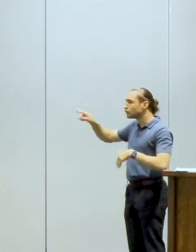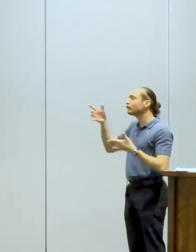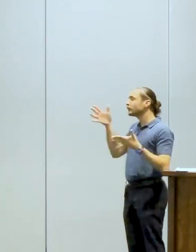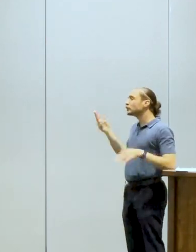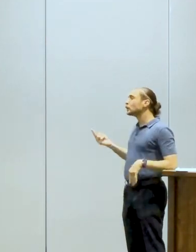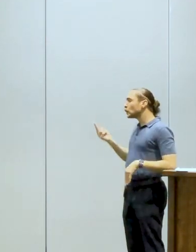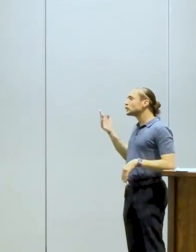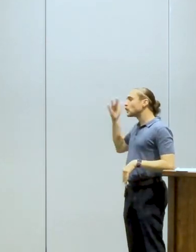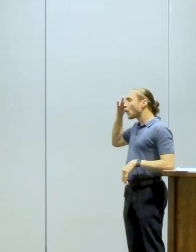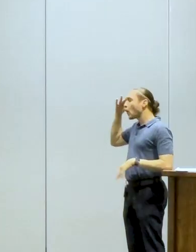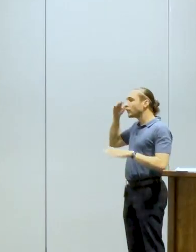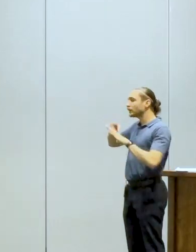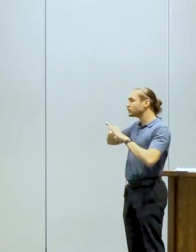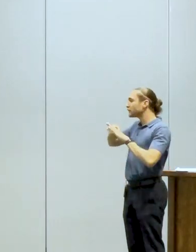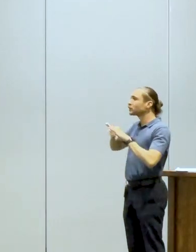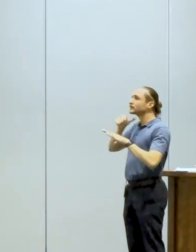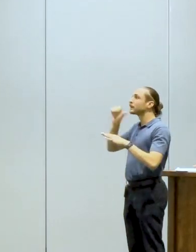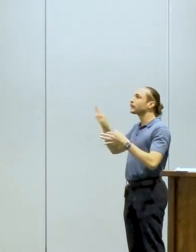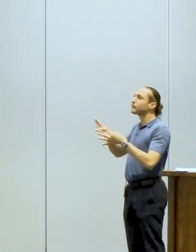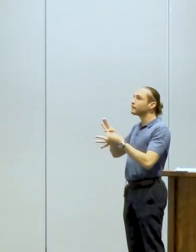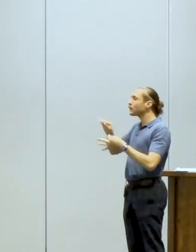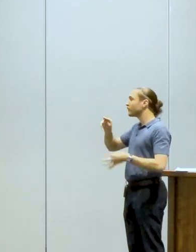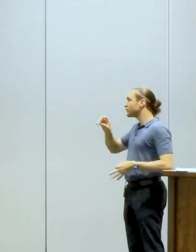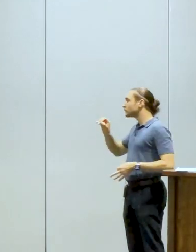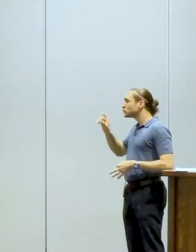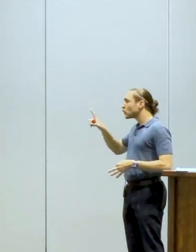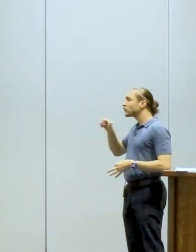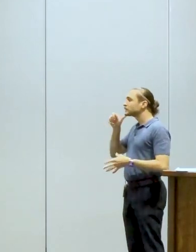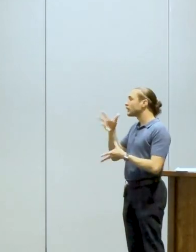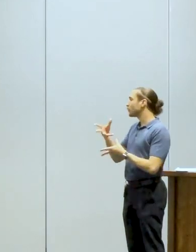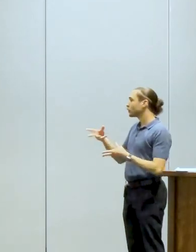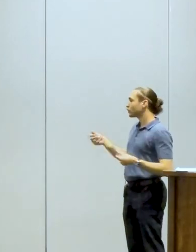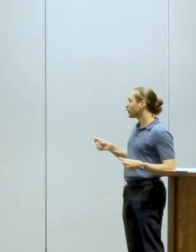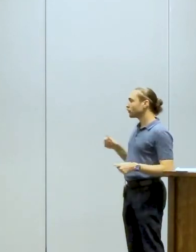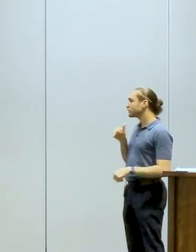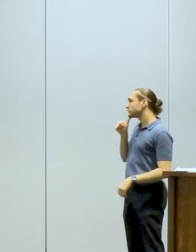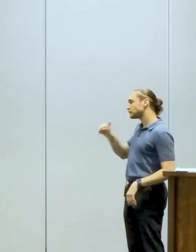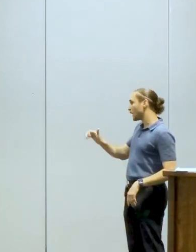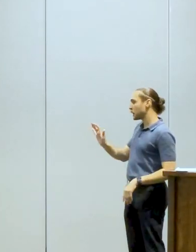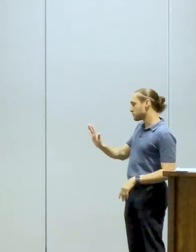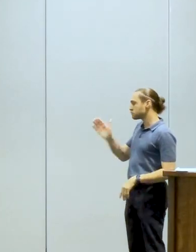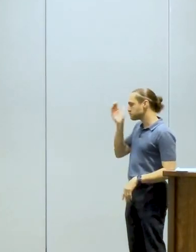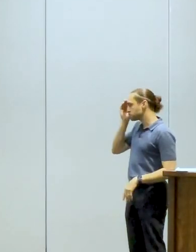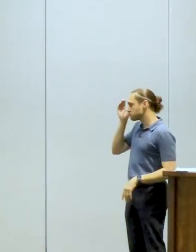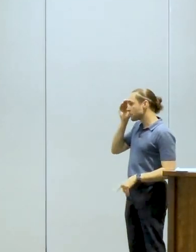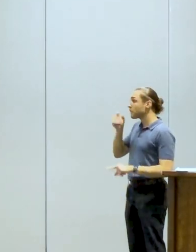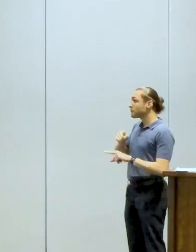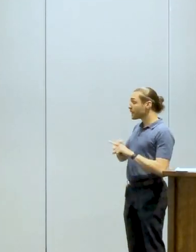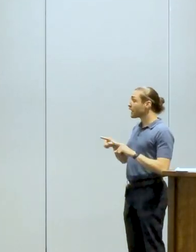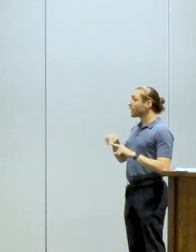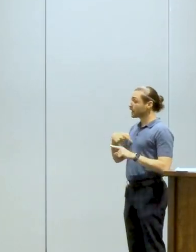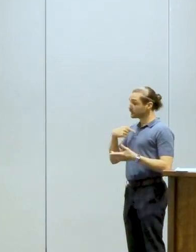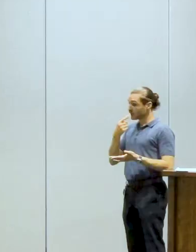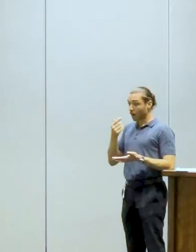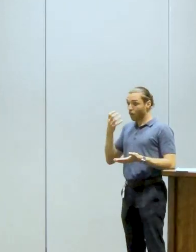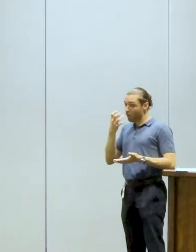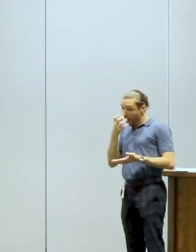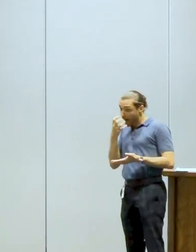not the end all be all. It's not the cure, right? But right here I said, Wow, you can turn this into an audio, friendly summary.